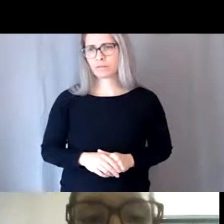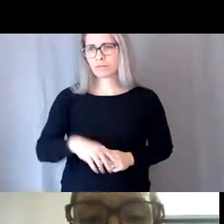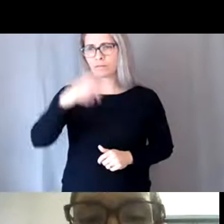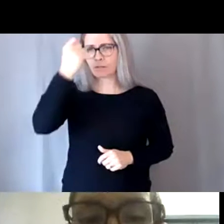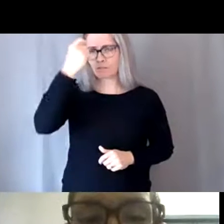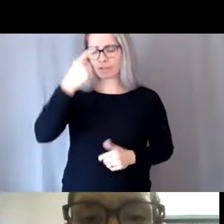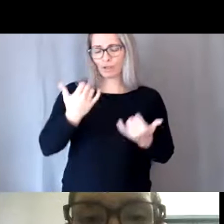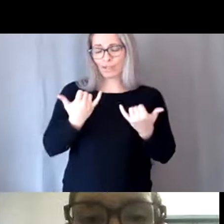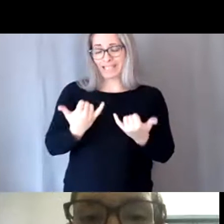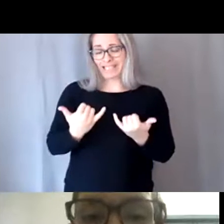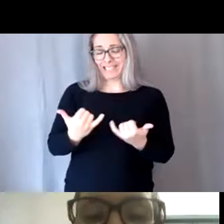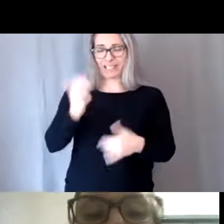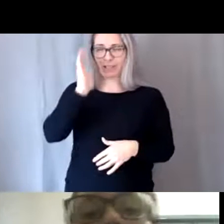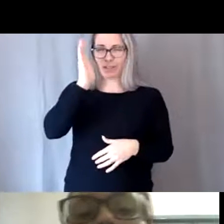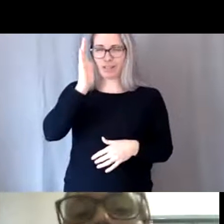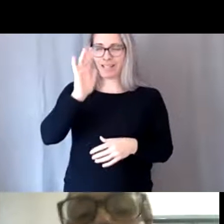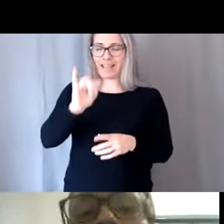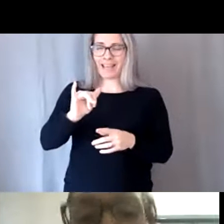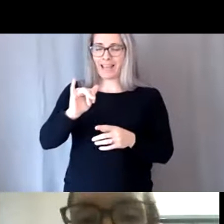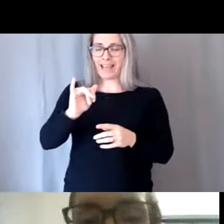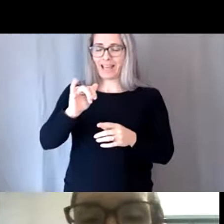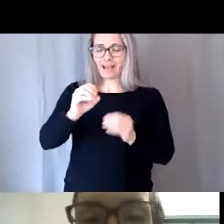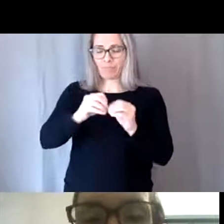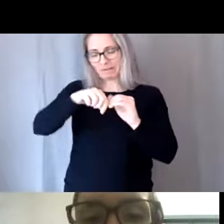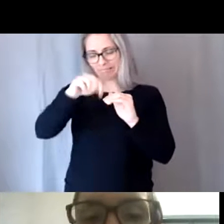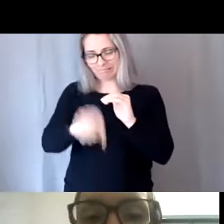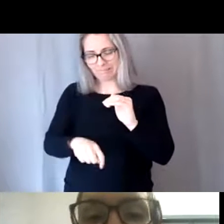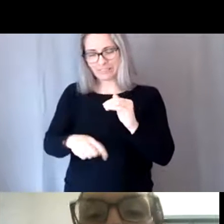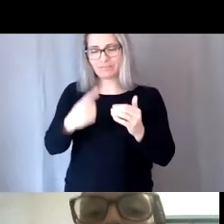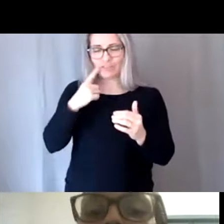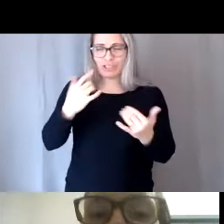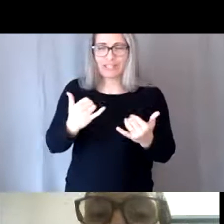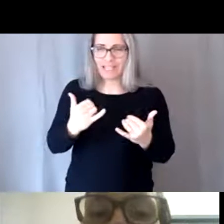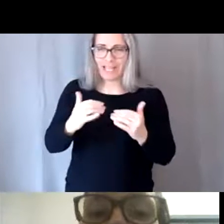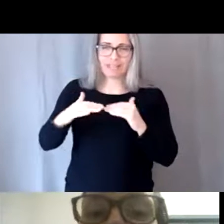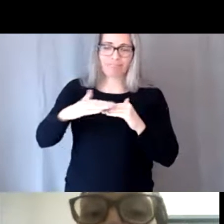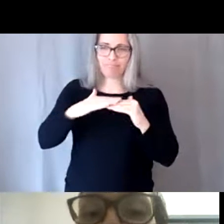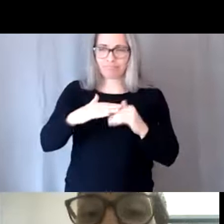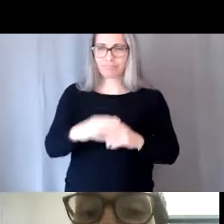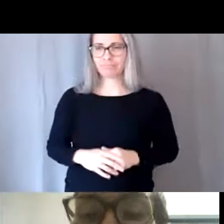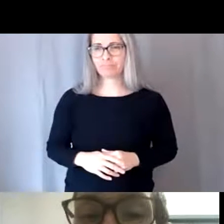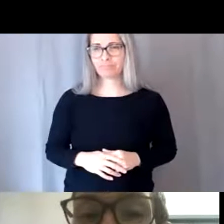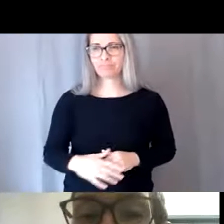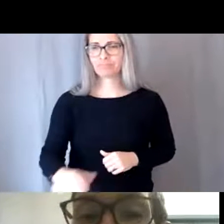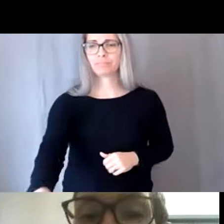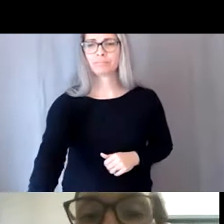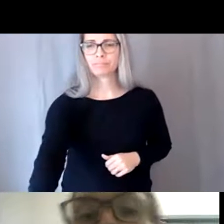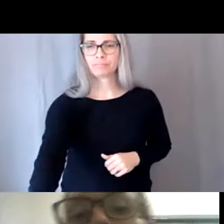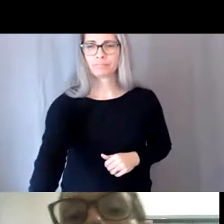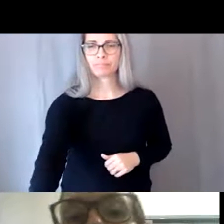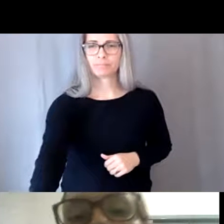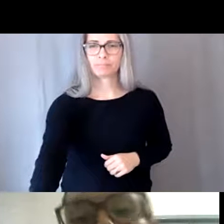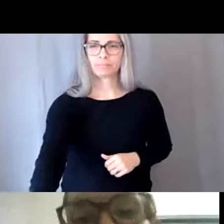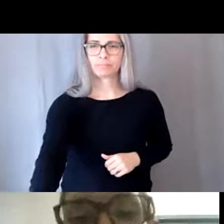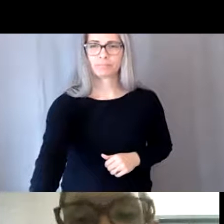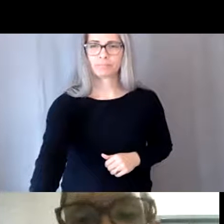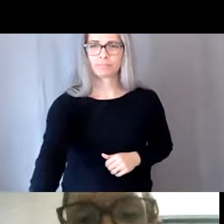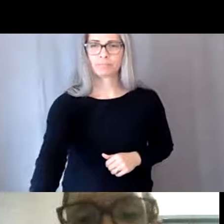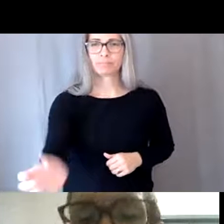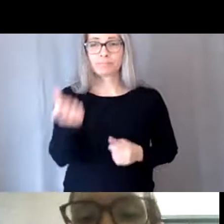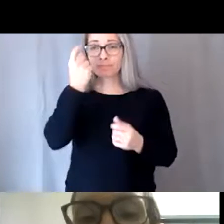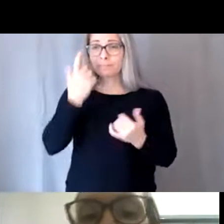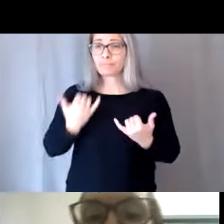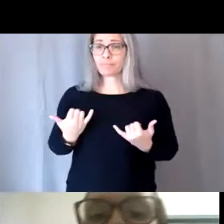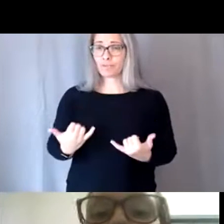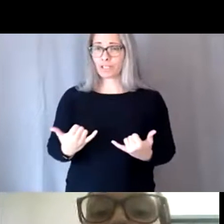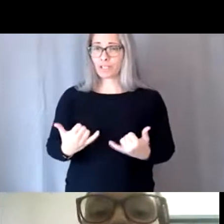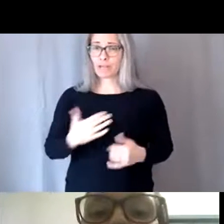however my focus was on where ability capacity terms were elaborated